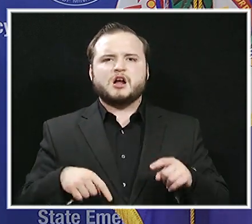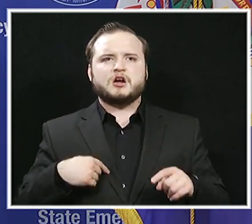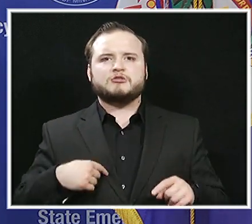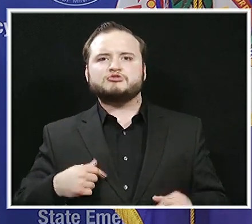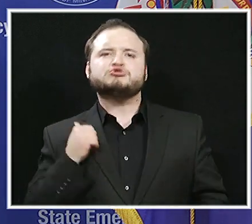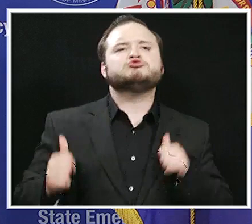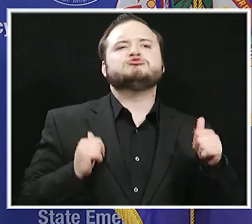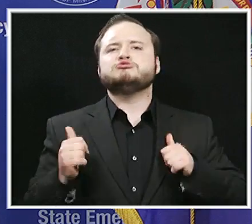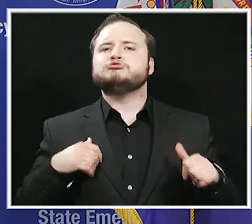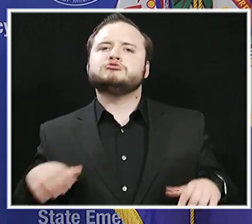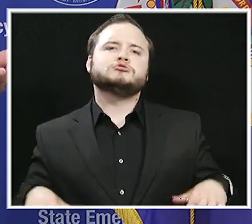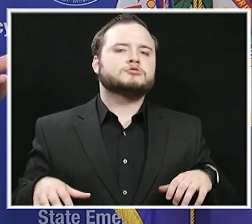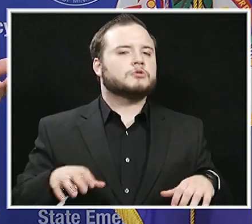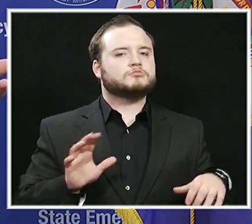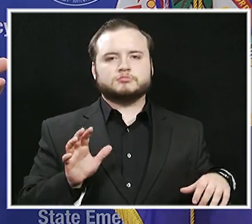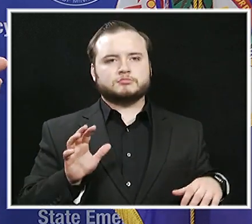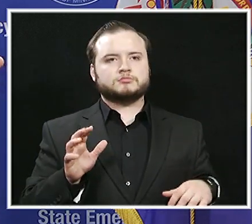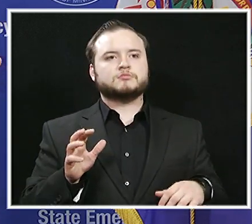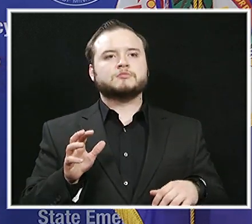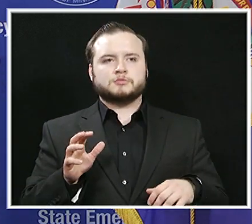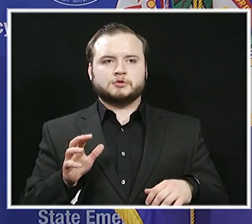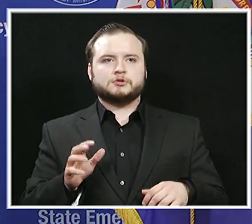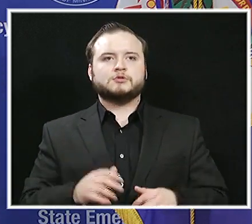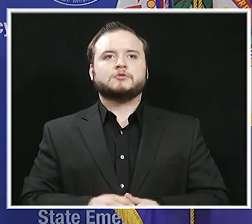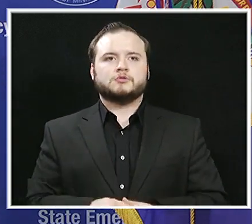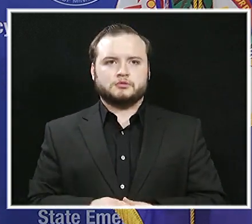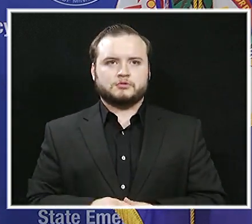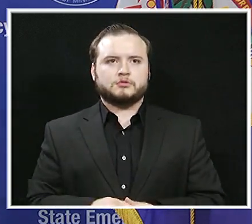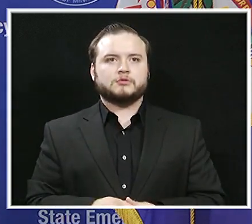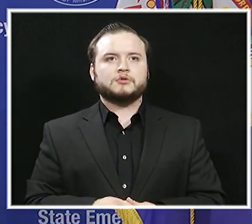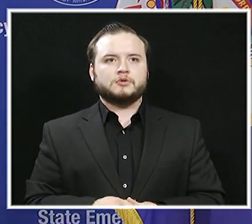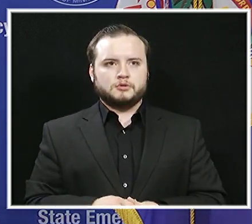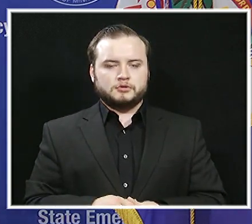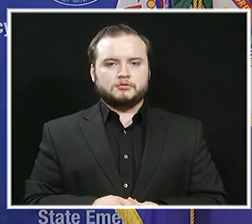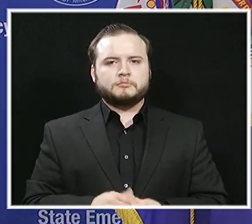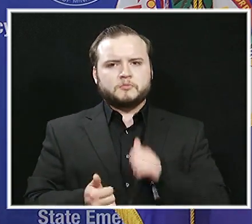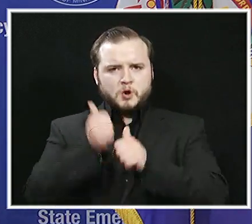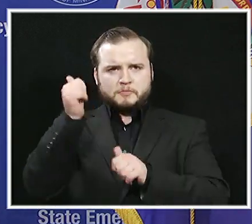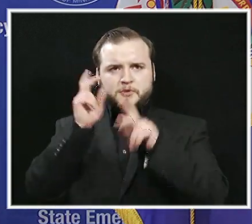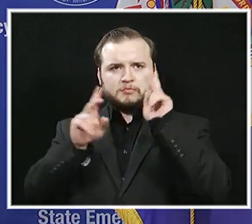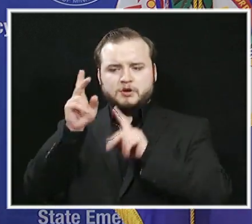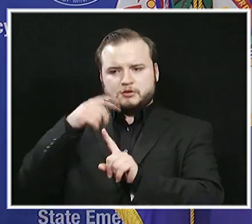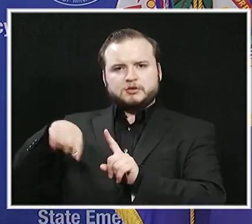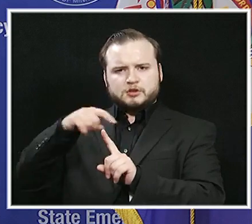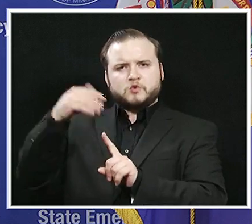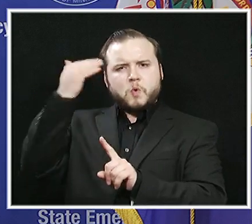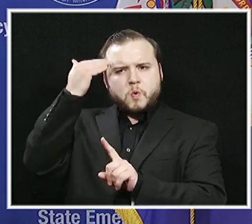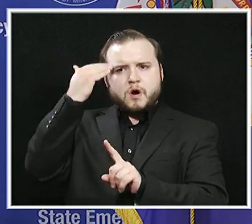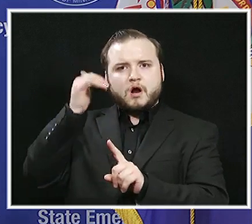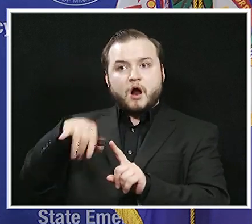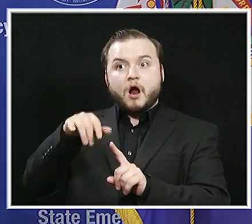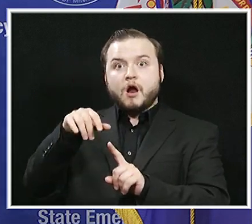that you can't mandate behavior just by laws. Most people don't assault other people because they